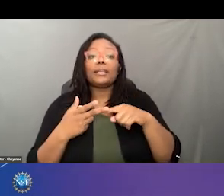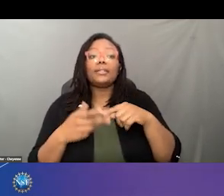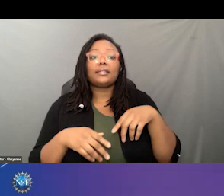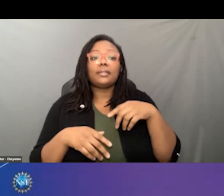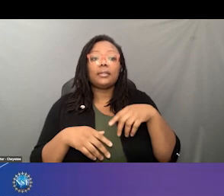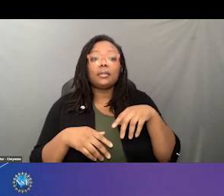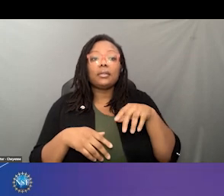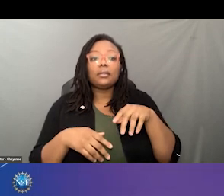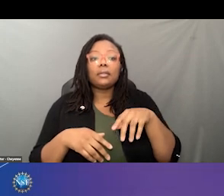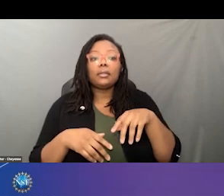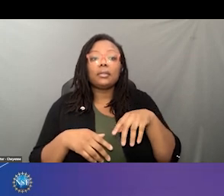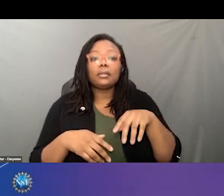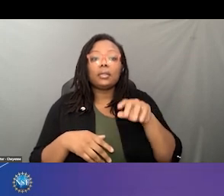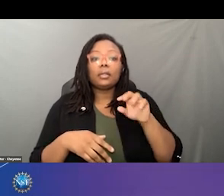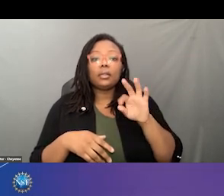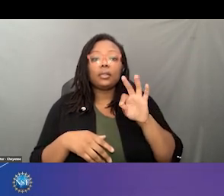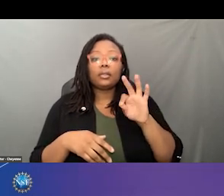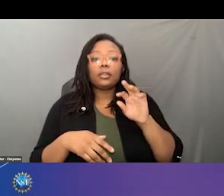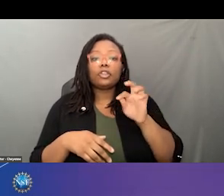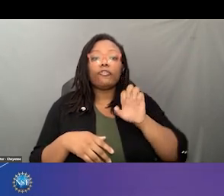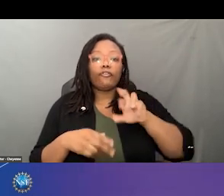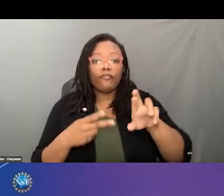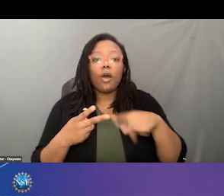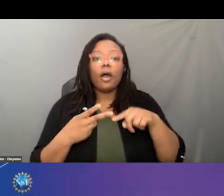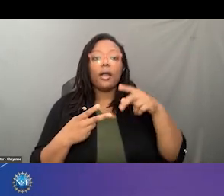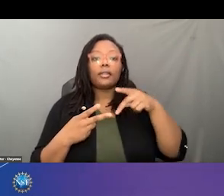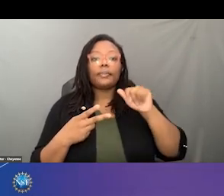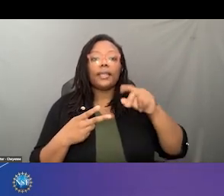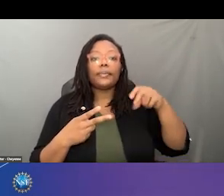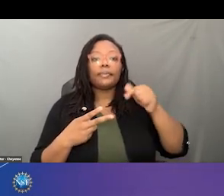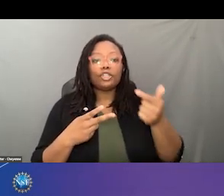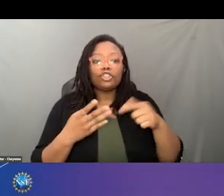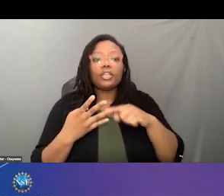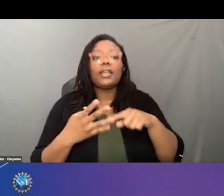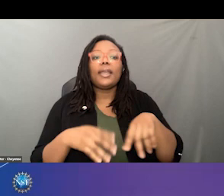and the PAPPG, which is NSF policy, and then FTR in cases